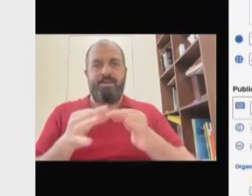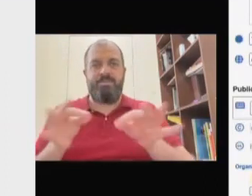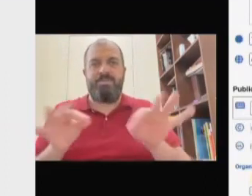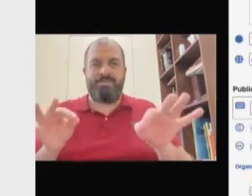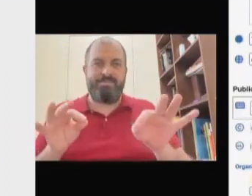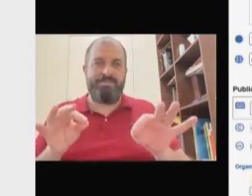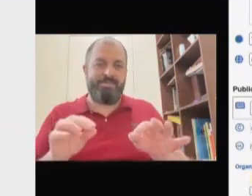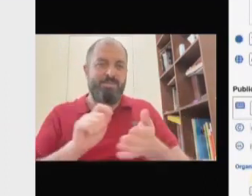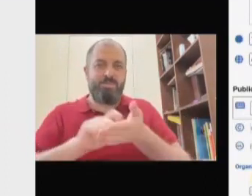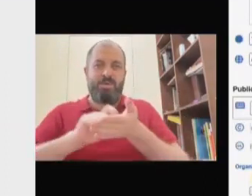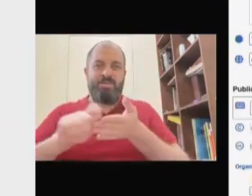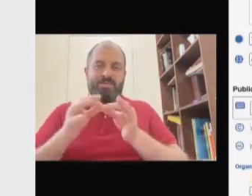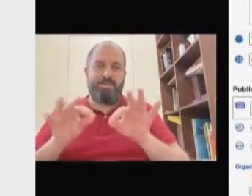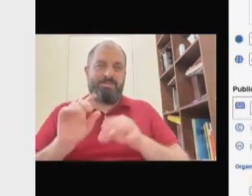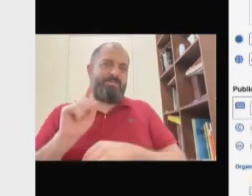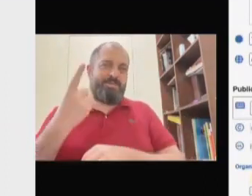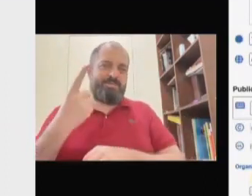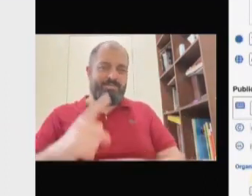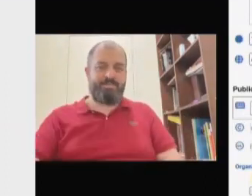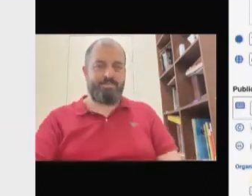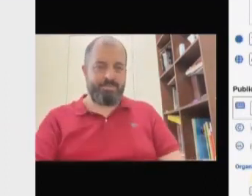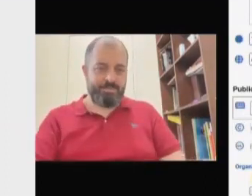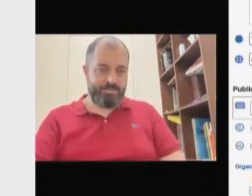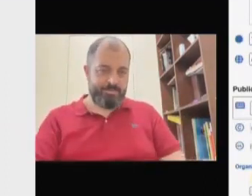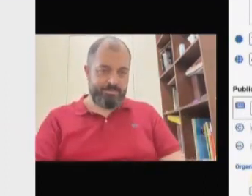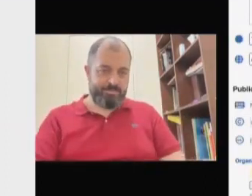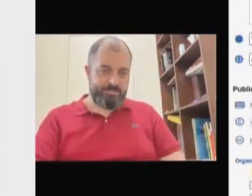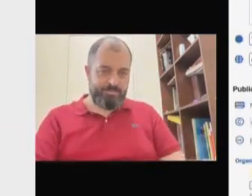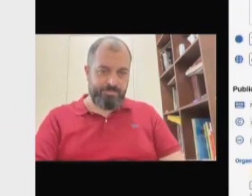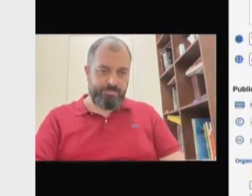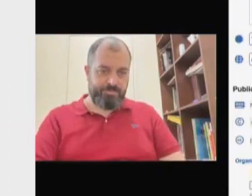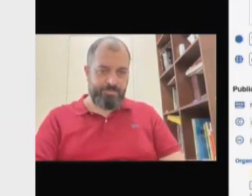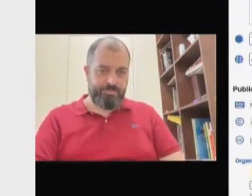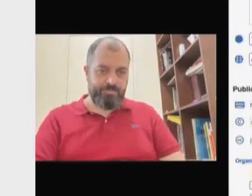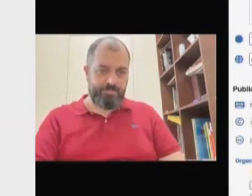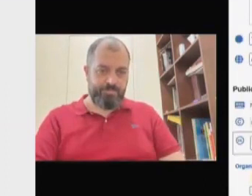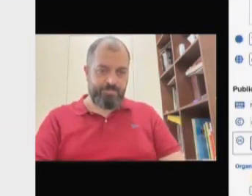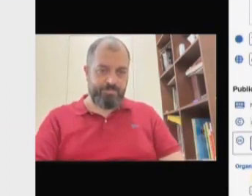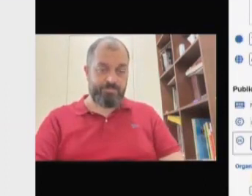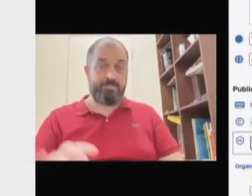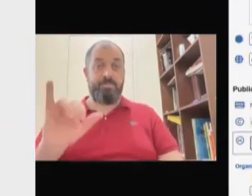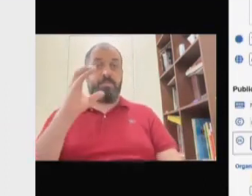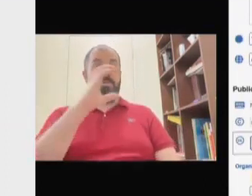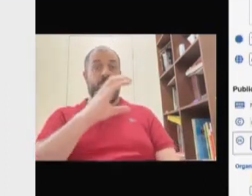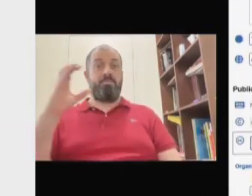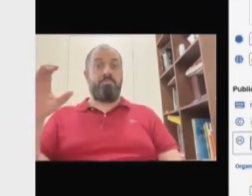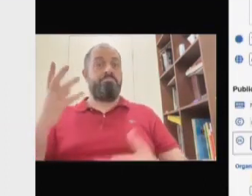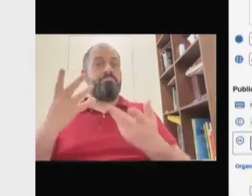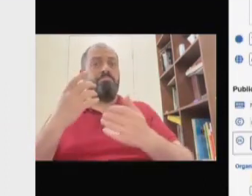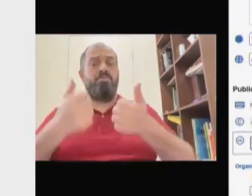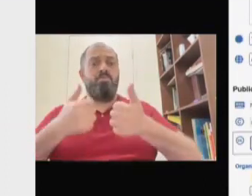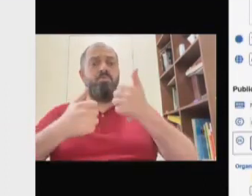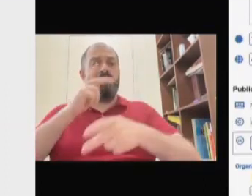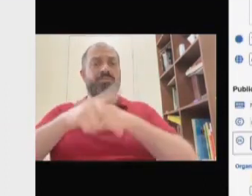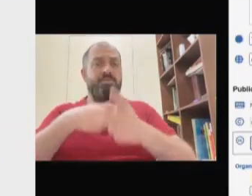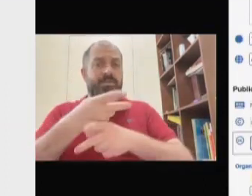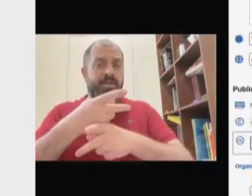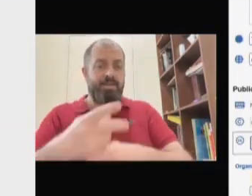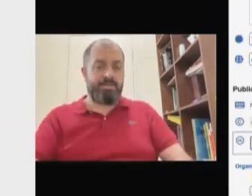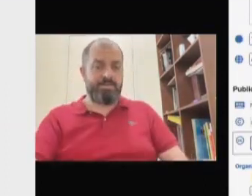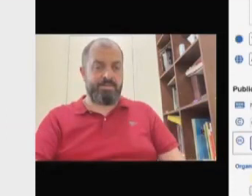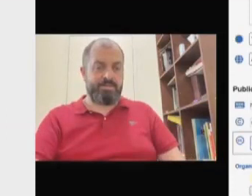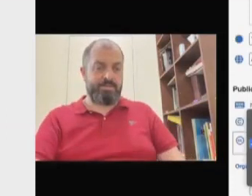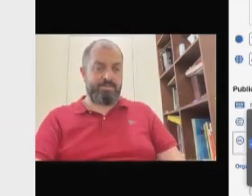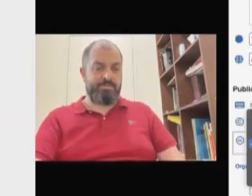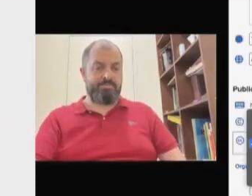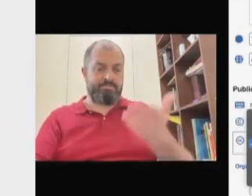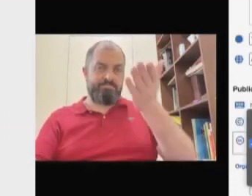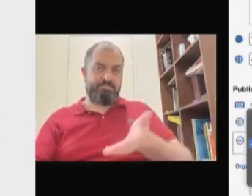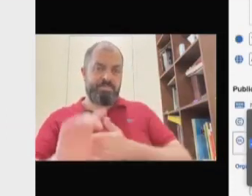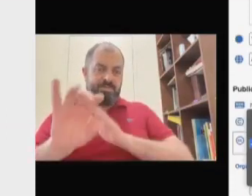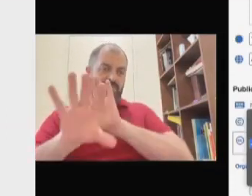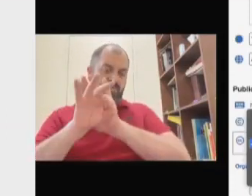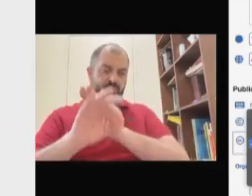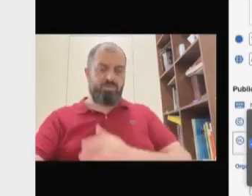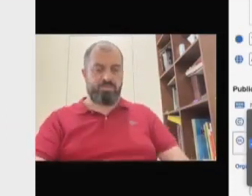Here you can put what you want the written language of water communication to be for any publication. And then it also gives you the opportunity to select what type of creative commons.